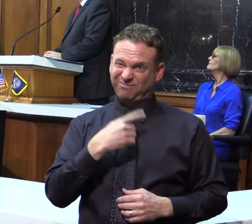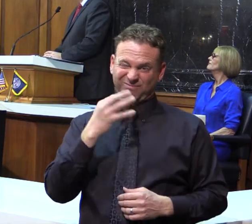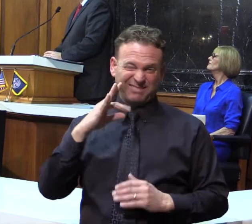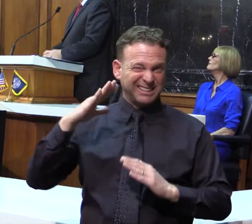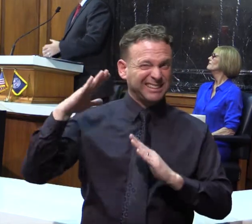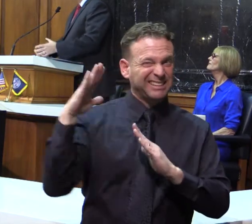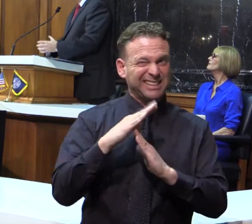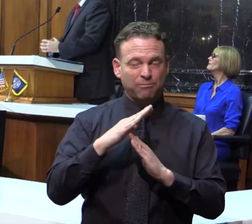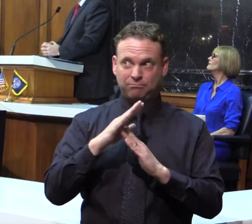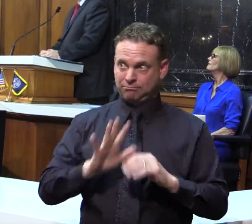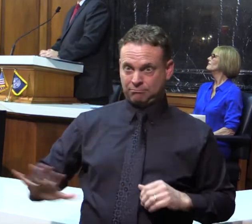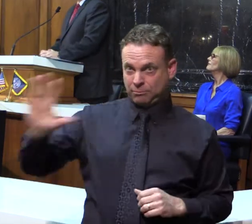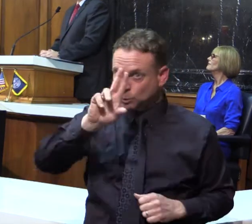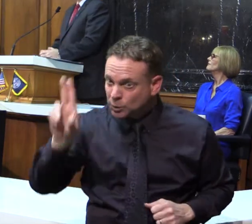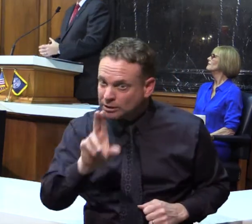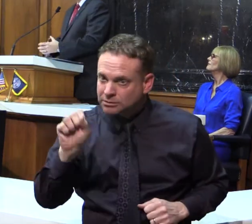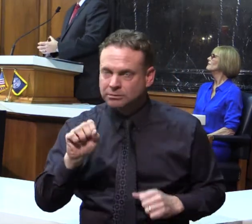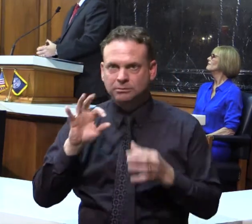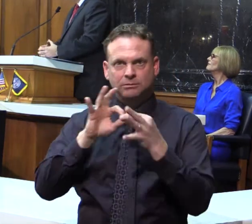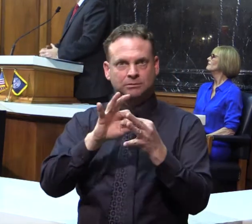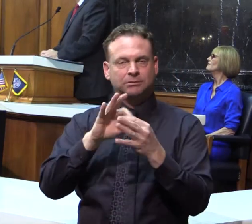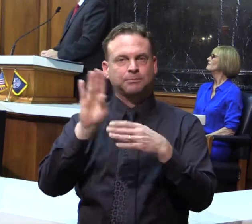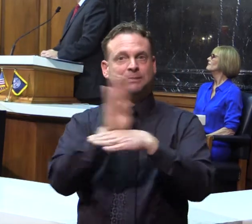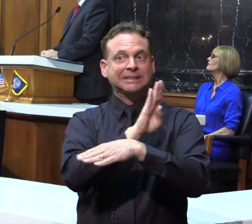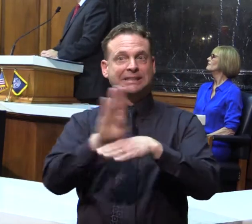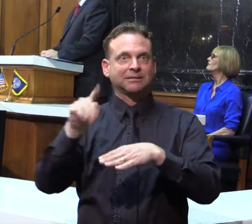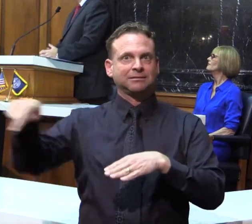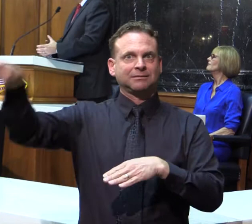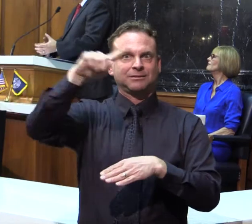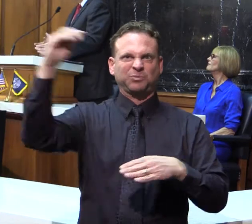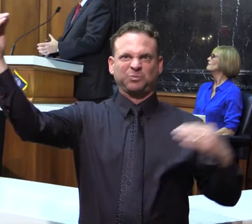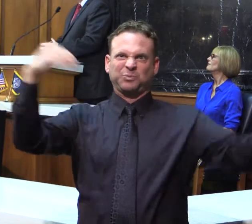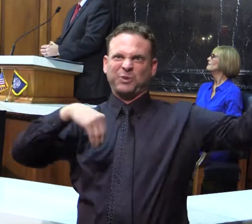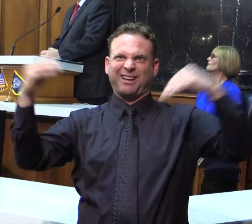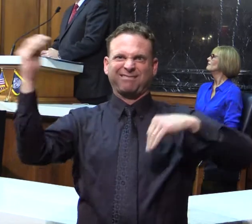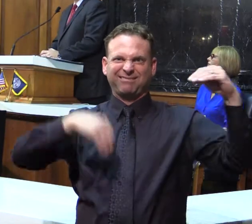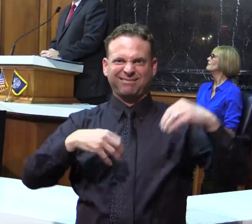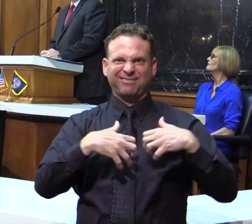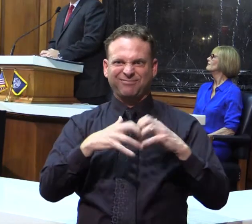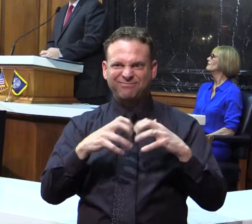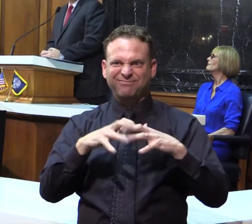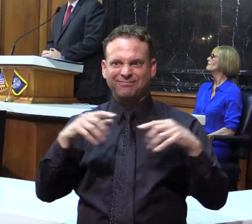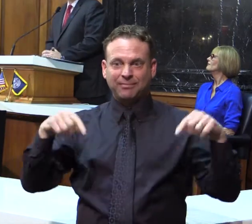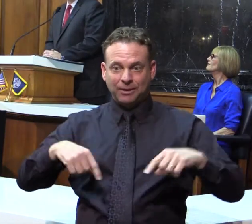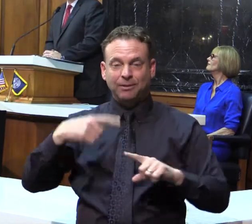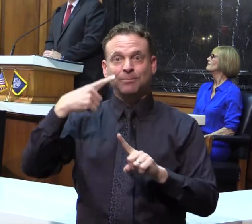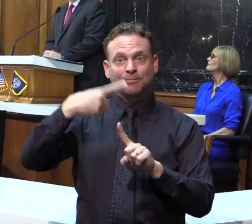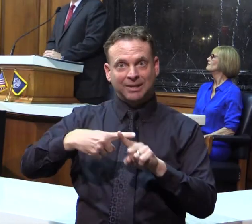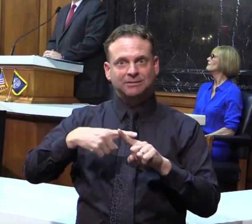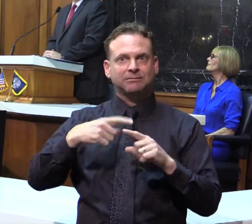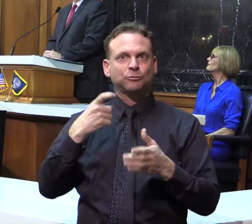We’re number 2 in the nation for “cost” of doing business and TOP 2 in the nation for our low cost of “living.”